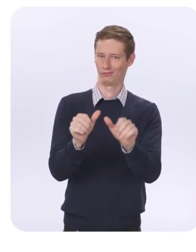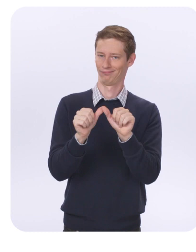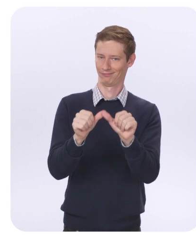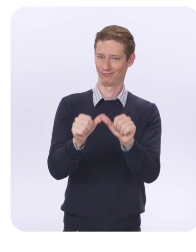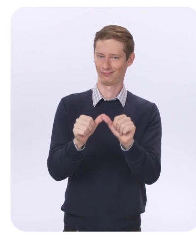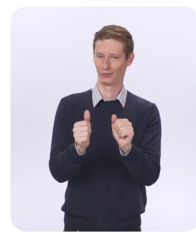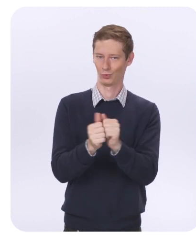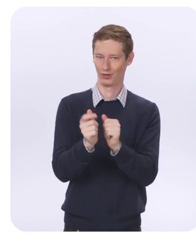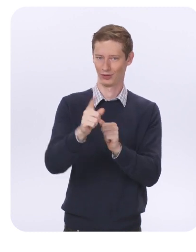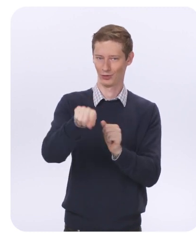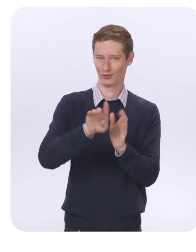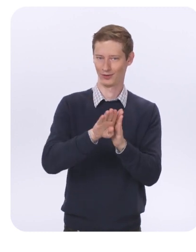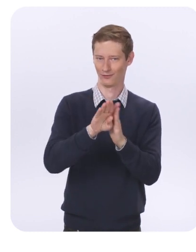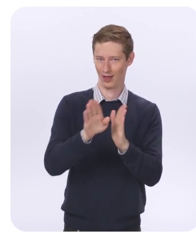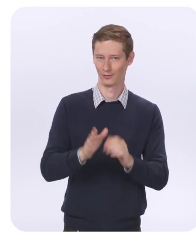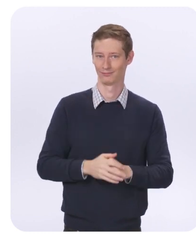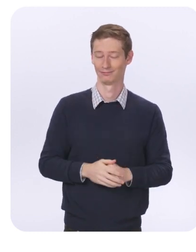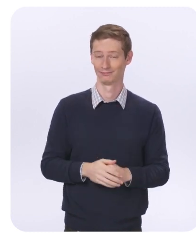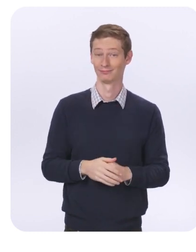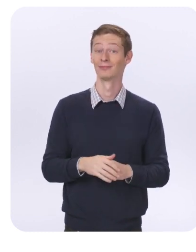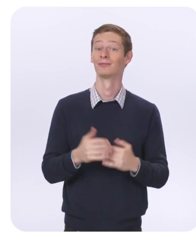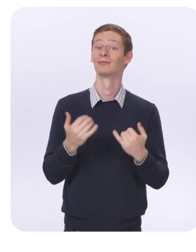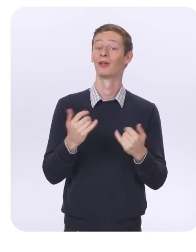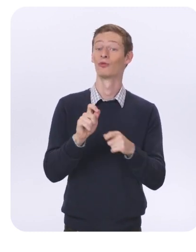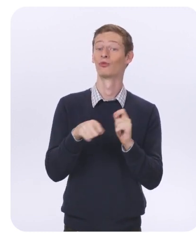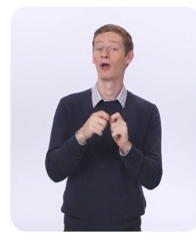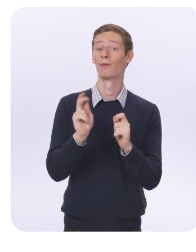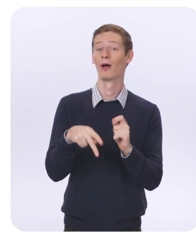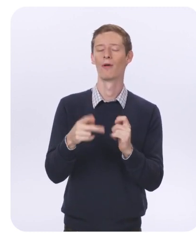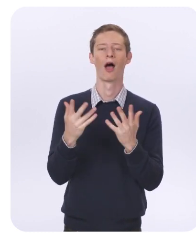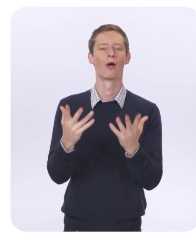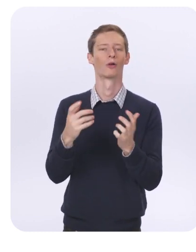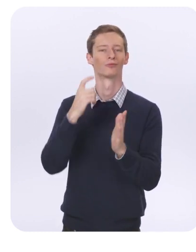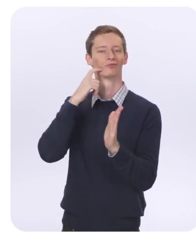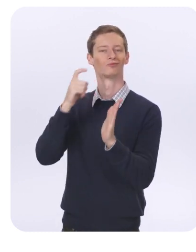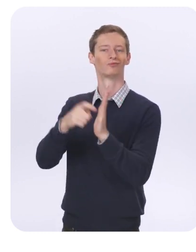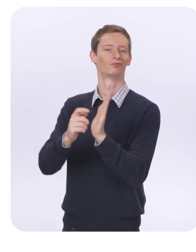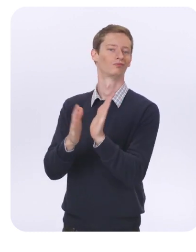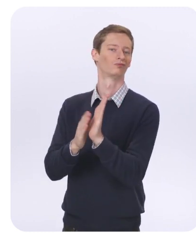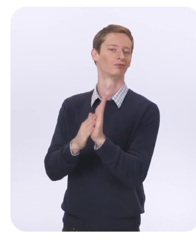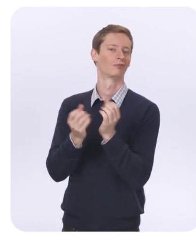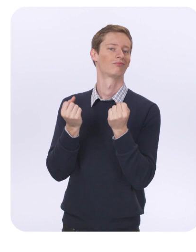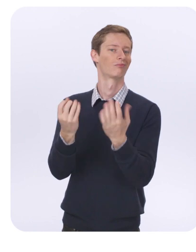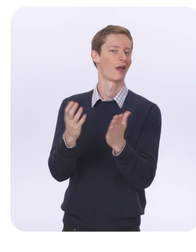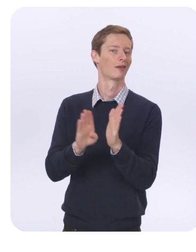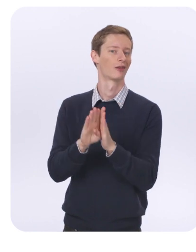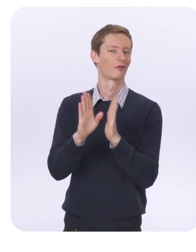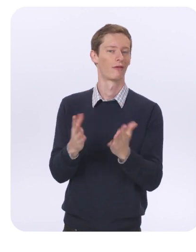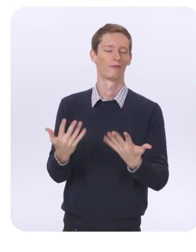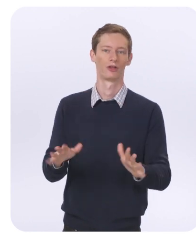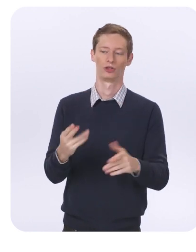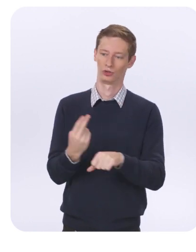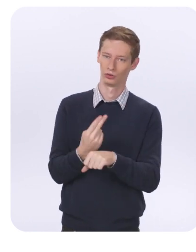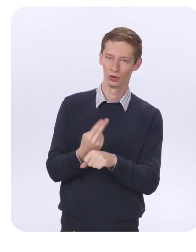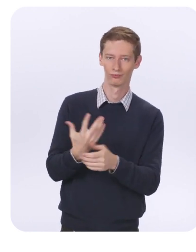Now passing to Maeva Sponbergs to share more on the conversion funnel and optimizing your media assets in the Meta Quest Store.